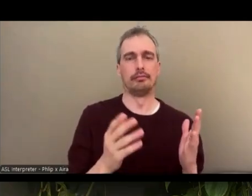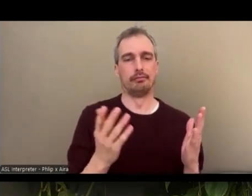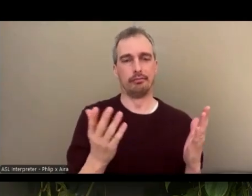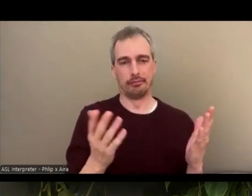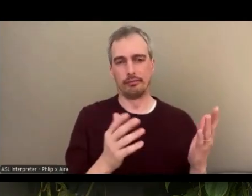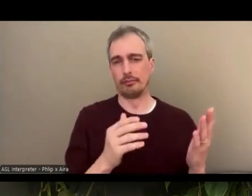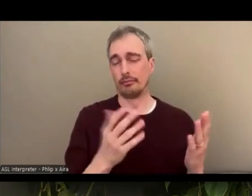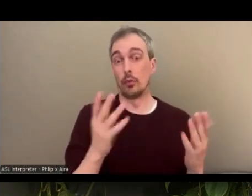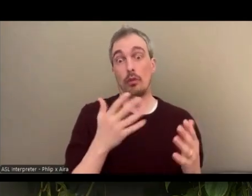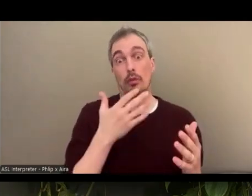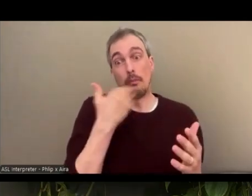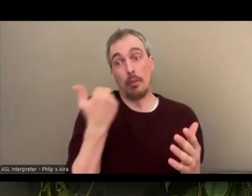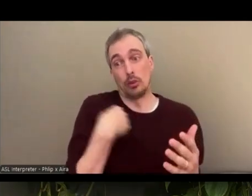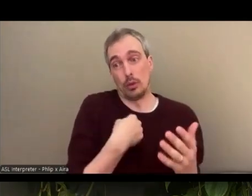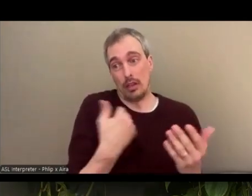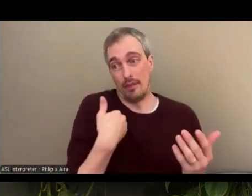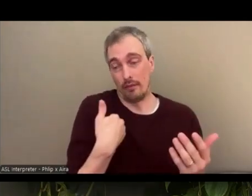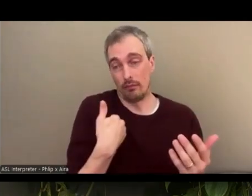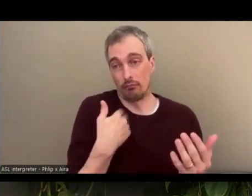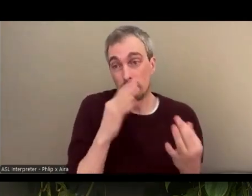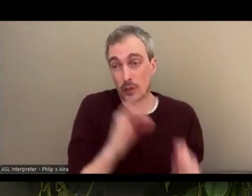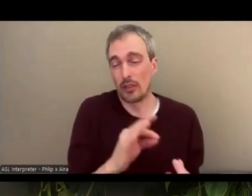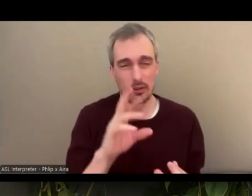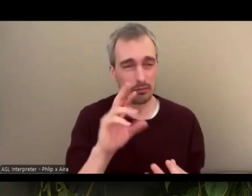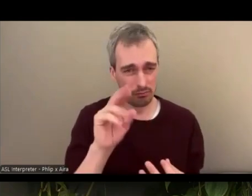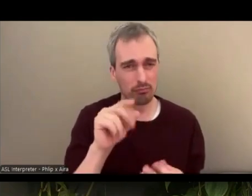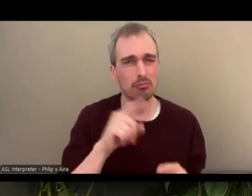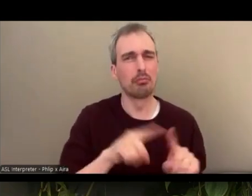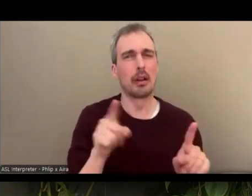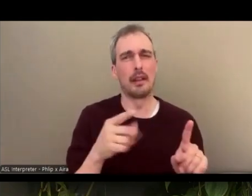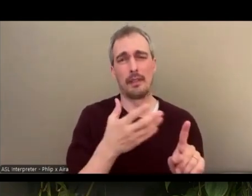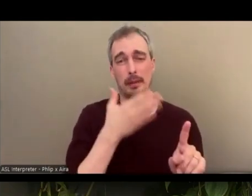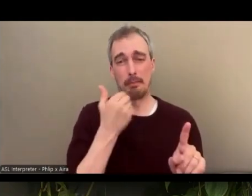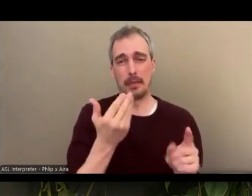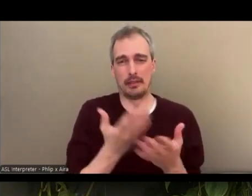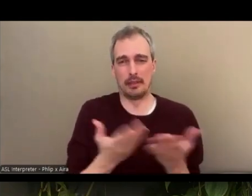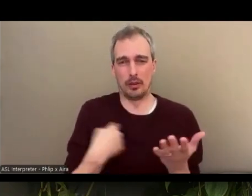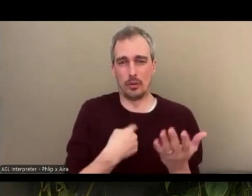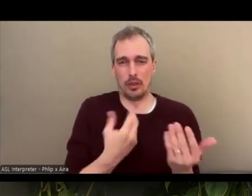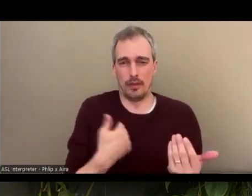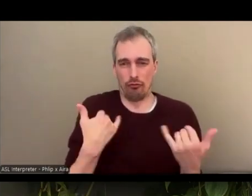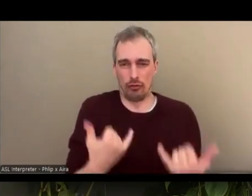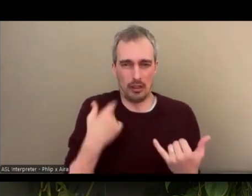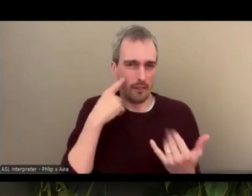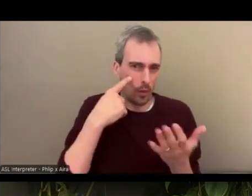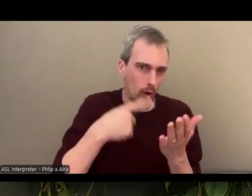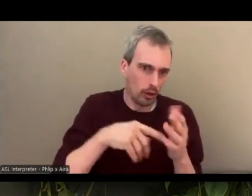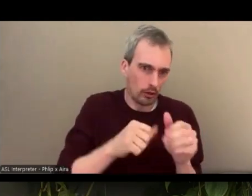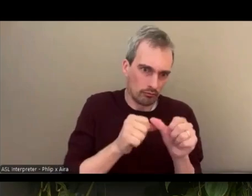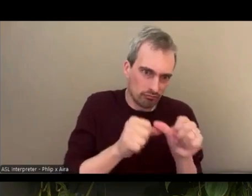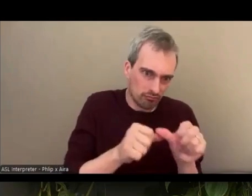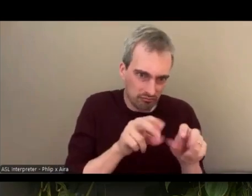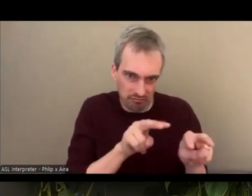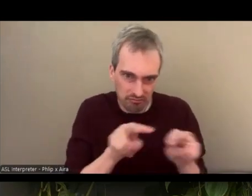organizations' accessibility programs. Continuous accessibility enables us to deliver accessible experiences